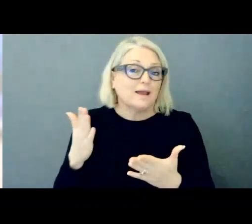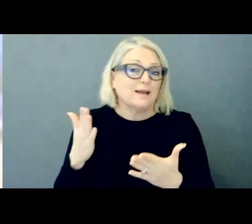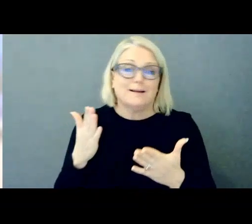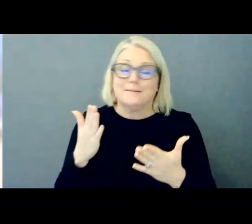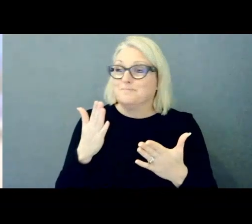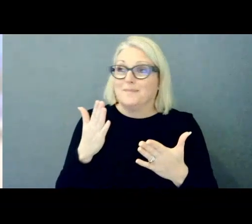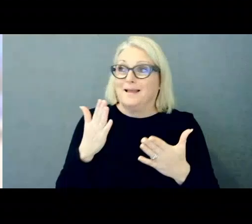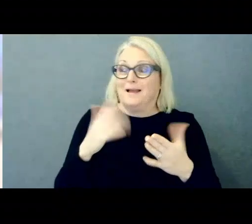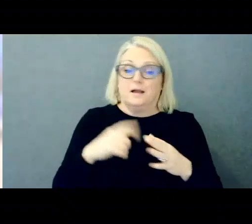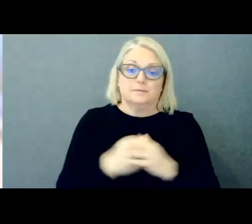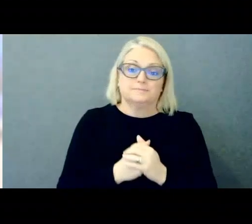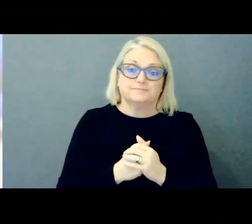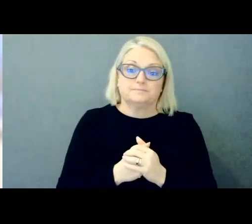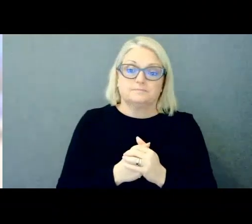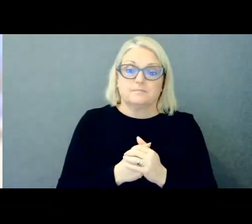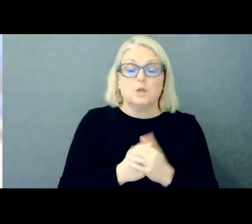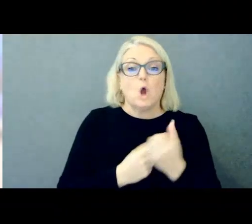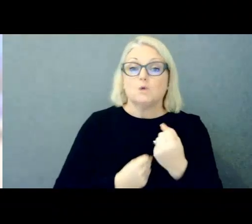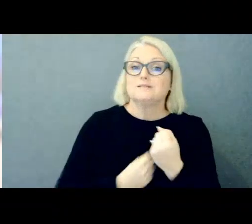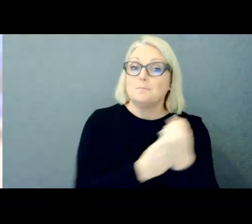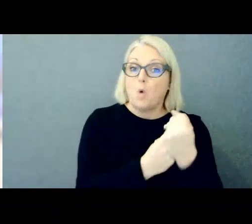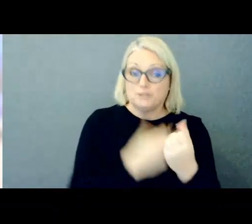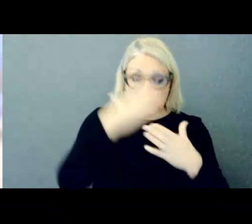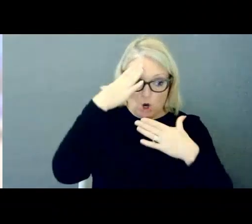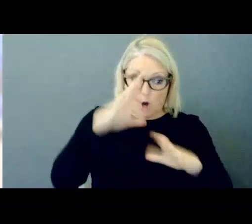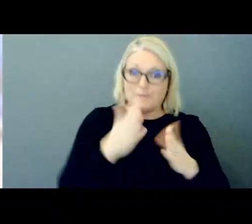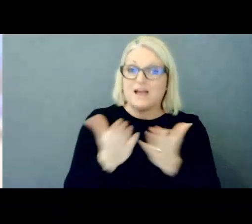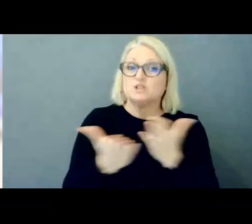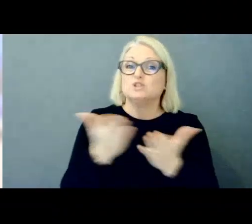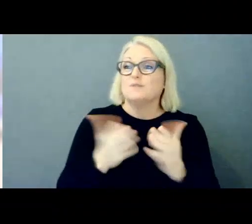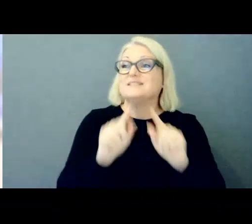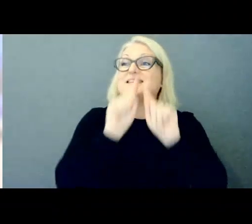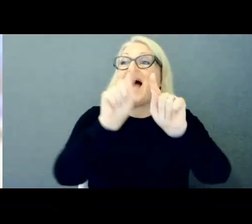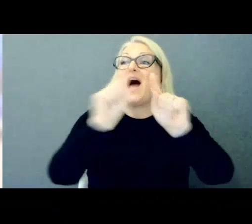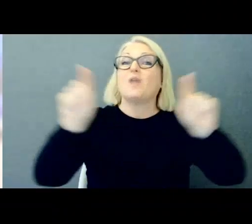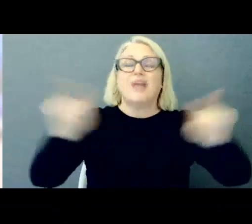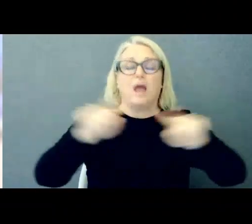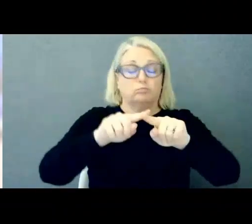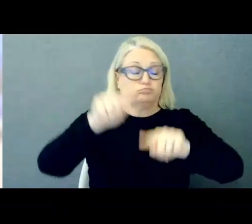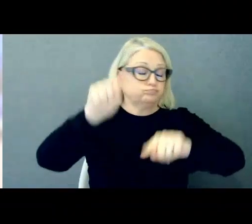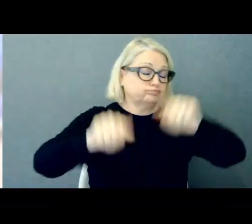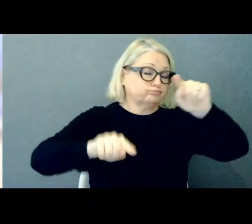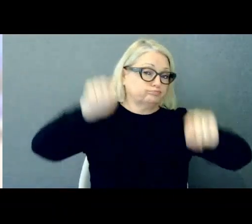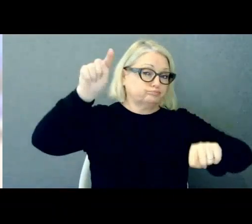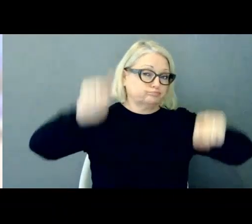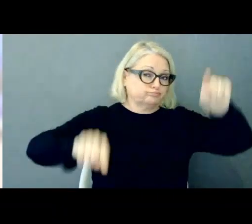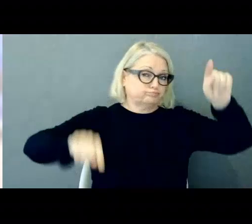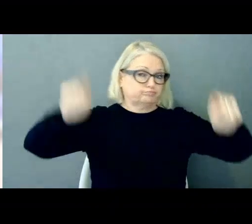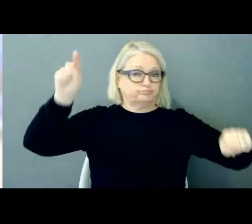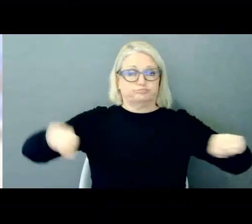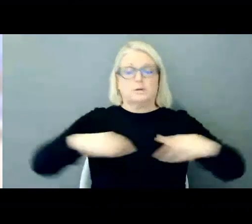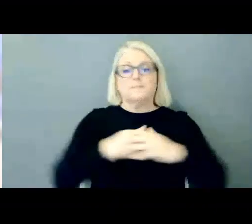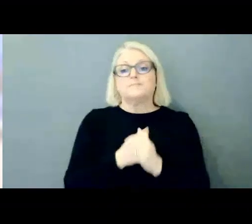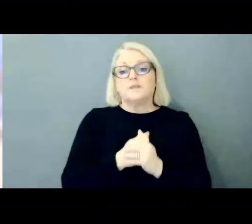between supported accommodation services in the same funding context that you can produce high-quality service